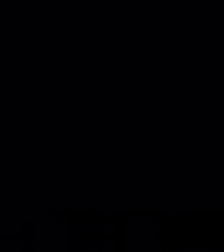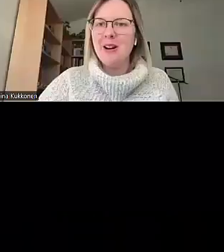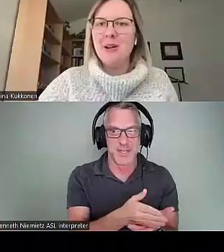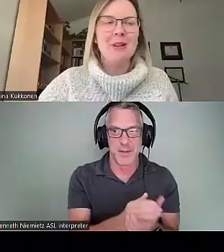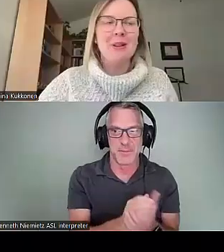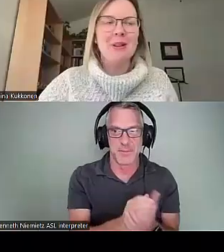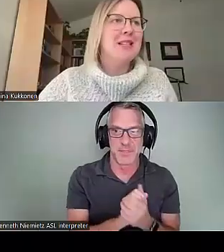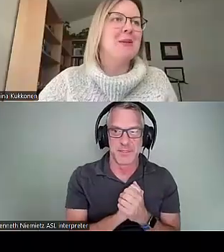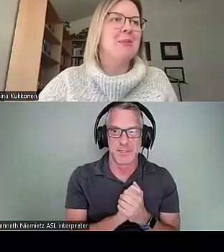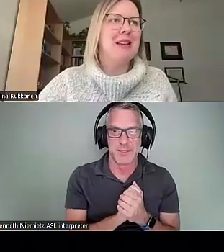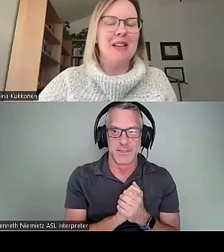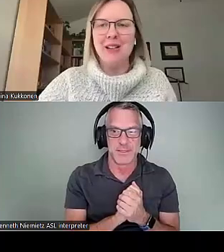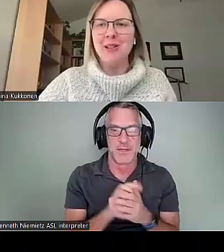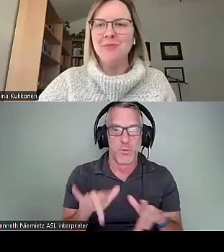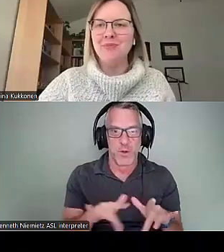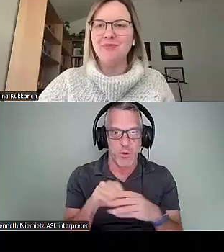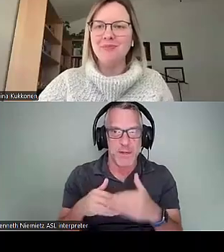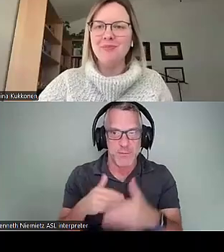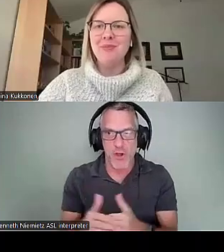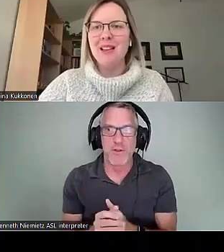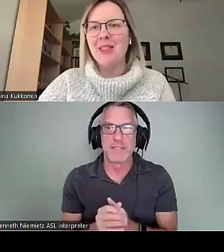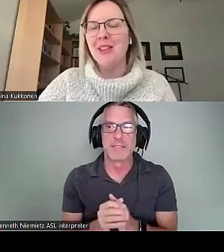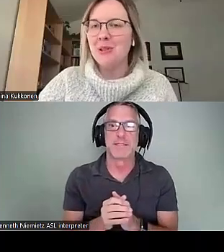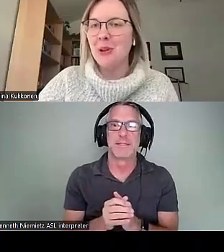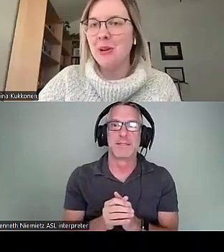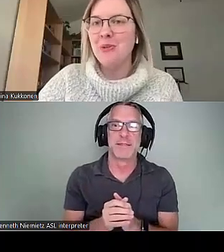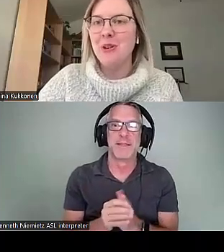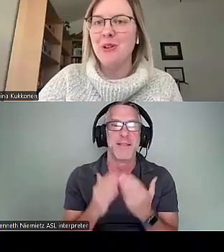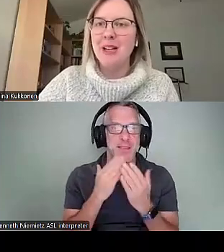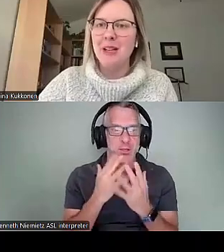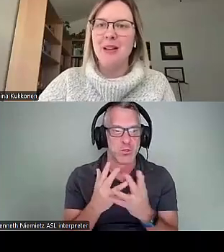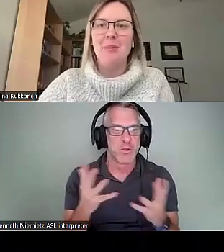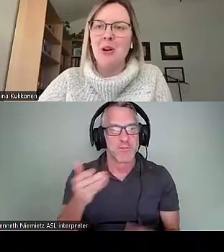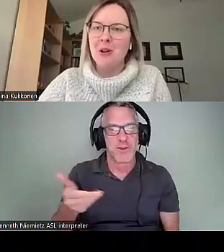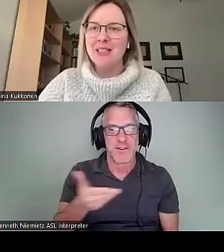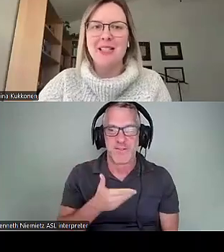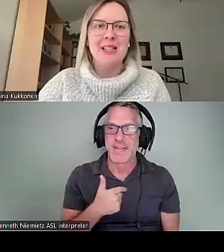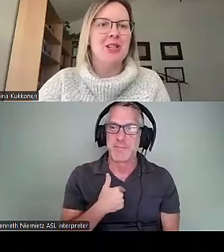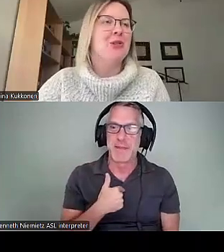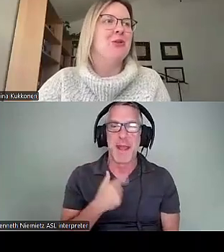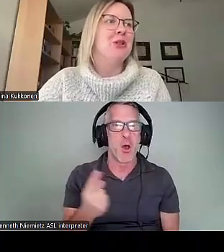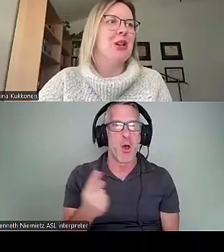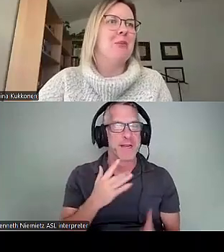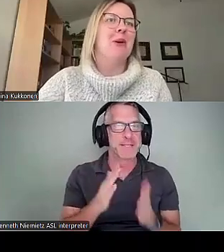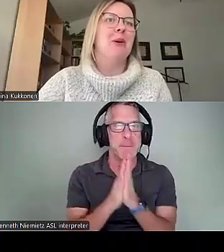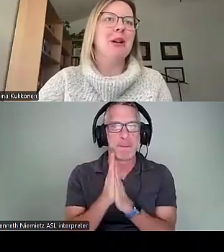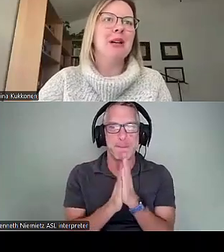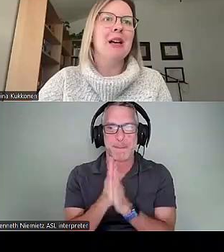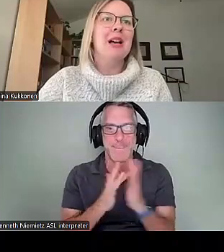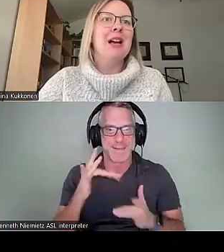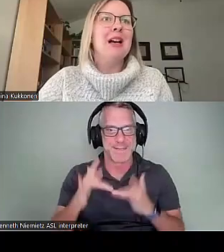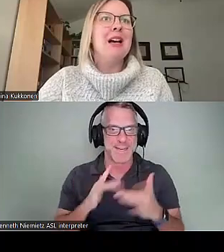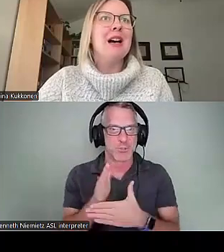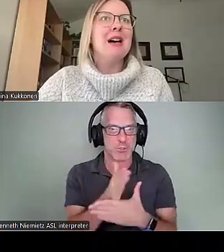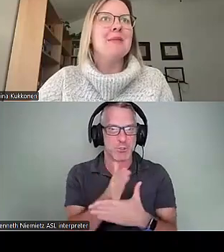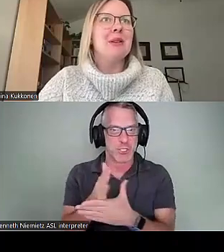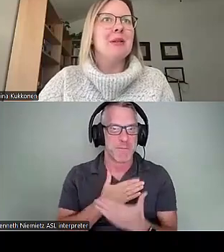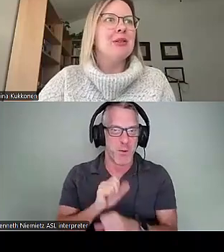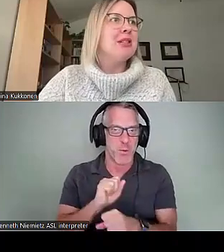Tiina Kukkonen: Very pleased to be here. Thank you so much for inviting me. I'm always excited to share my work. So I'll just